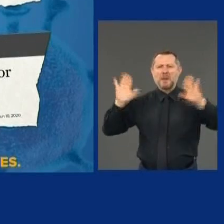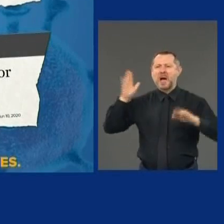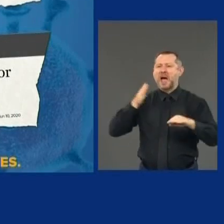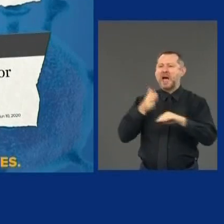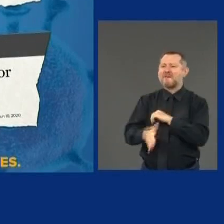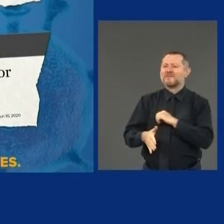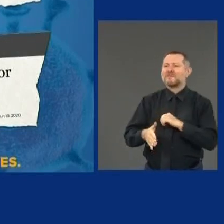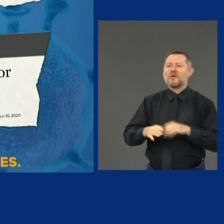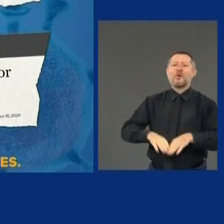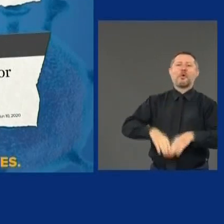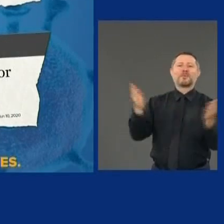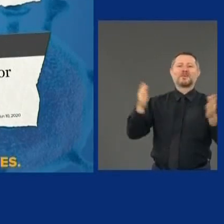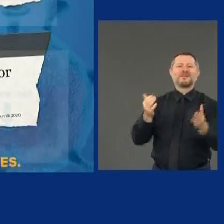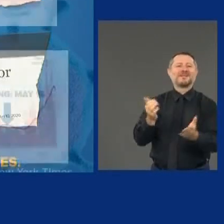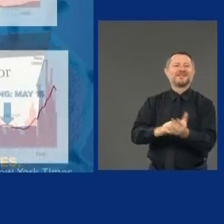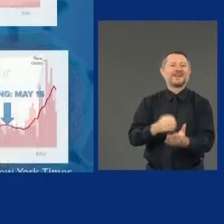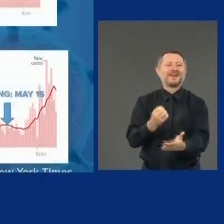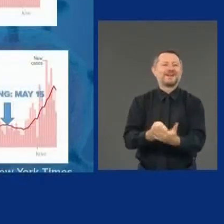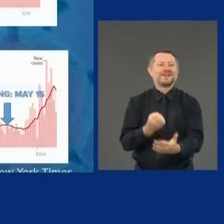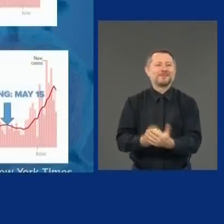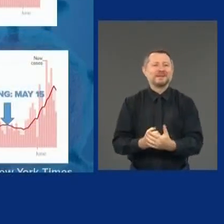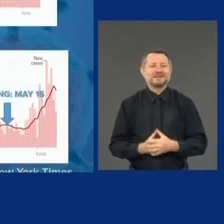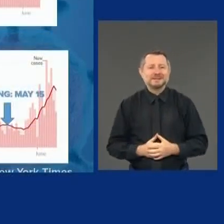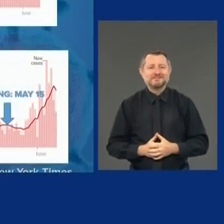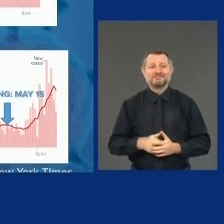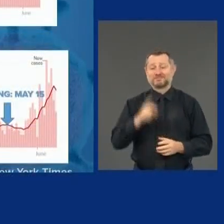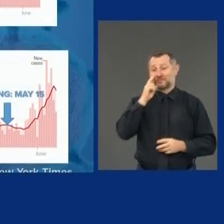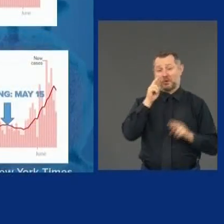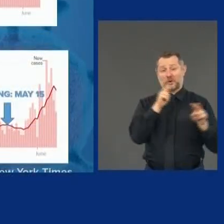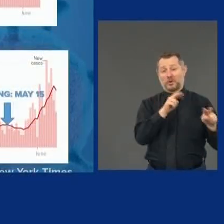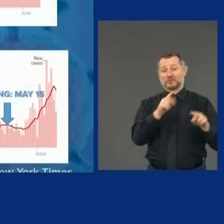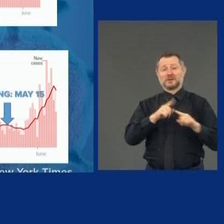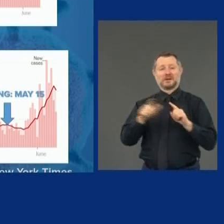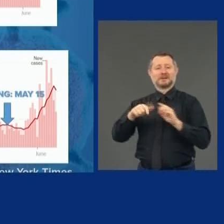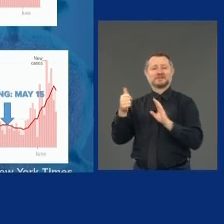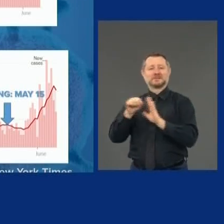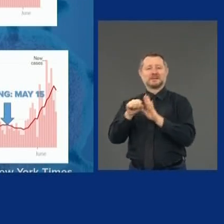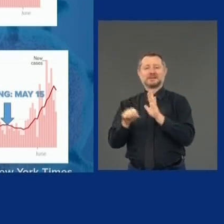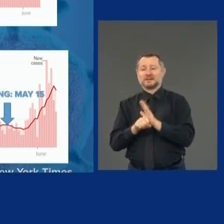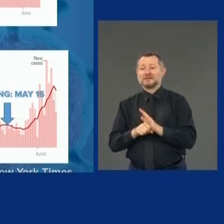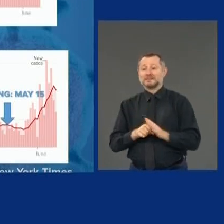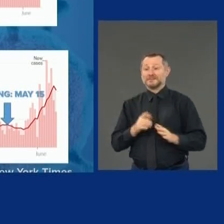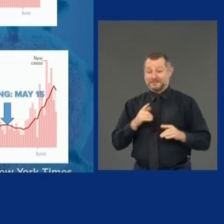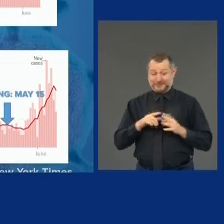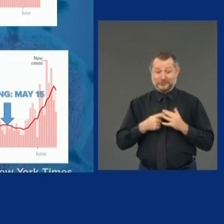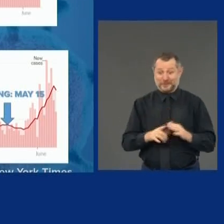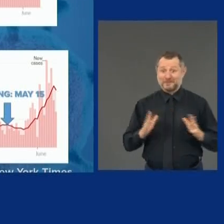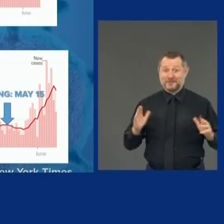IF YOU LOOK AT WHAT'S GOING ON, IT TENDS TO BE AFTER THE REOPENING. WHY? BECAUSE THE REOPENING IS THE